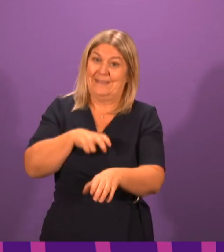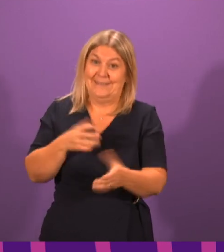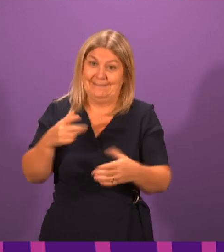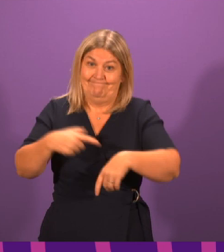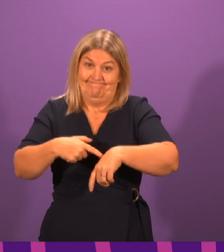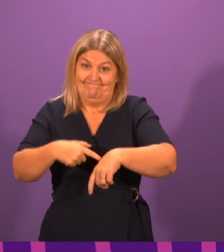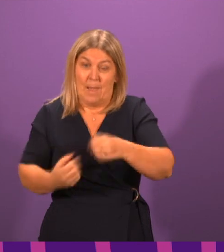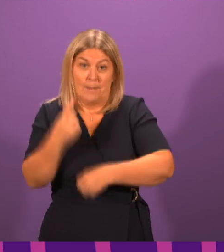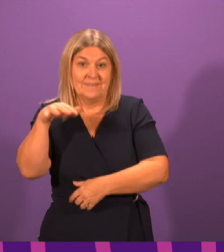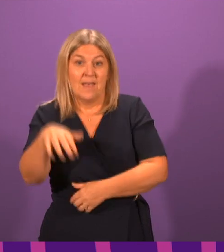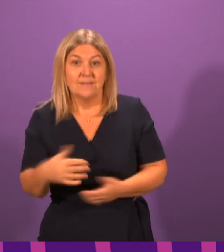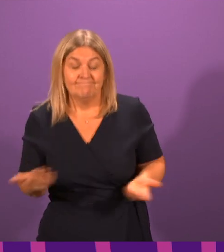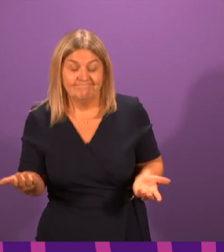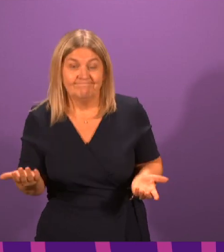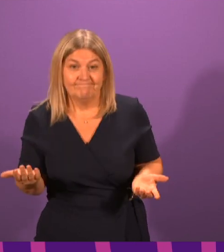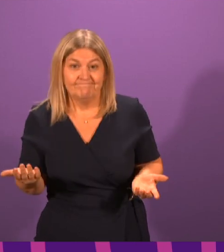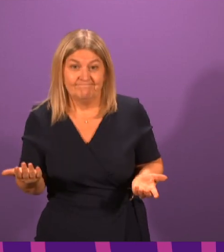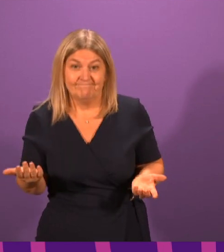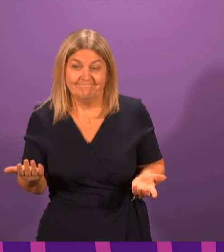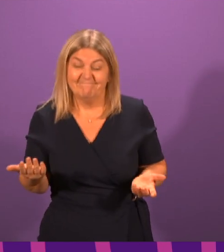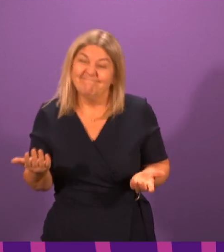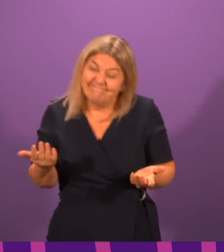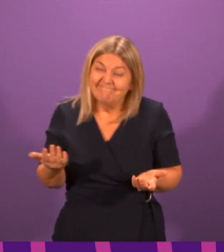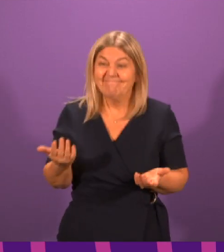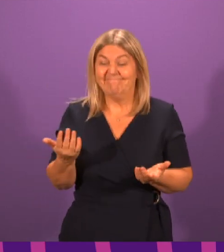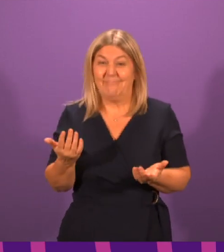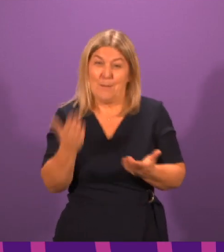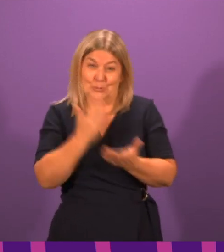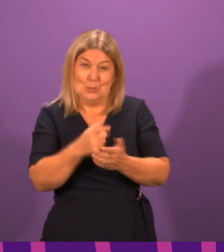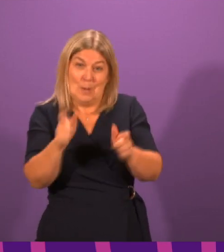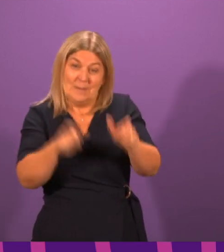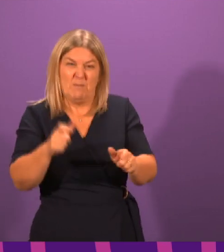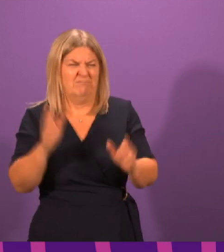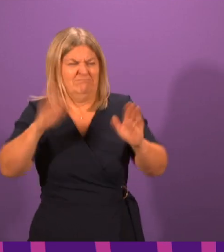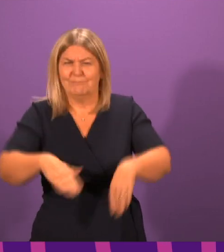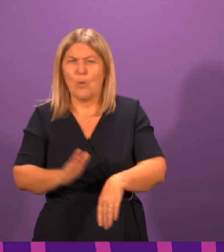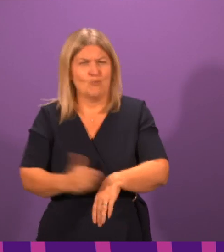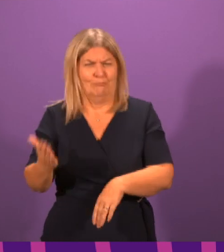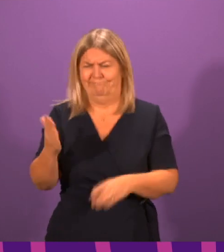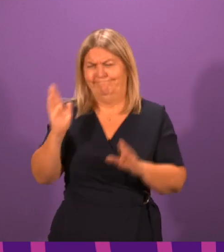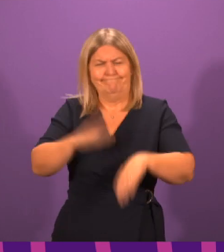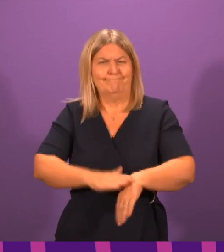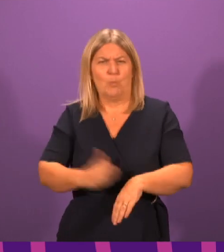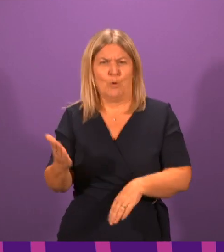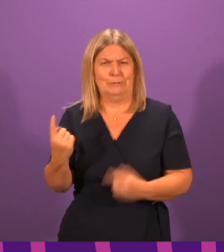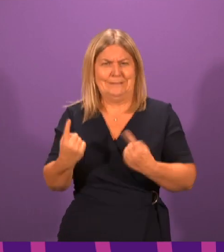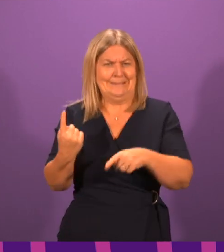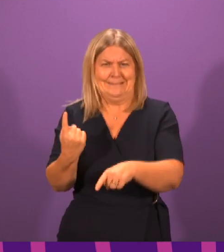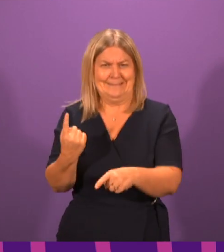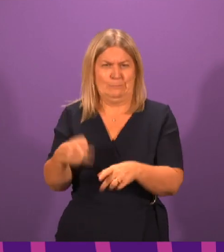Even those of us who are least worried about Brexit would say that there is a risk of some